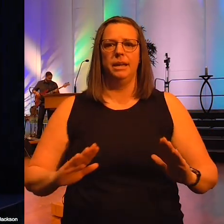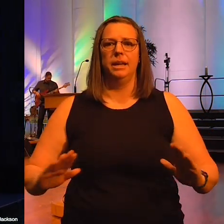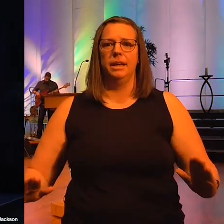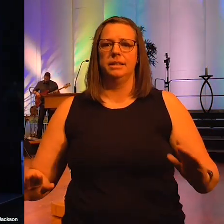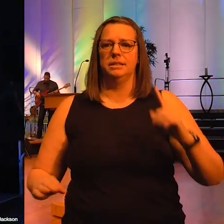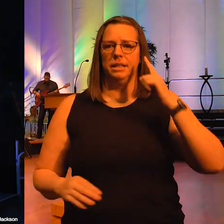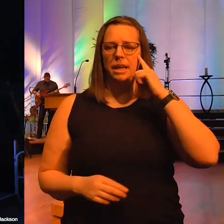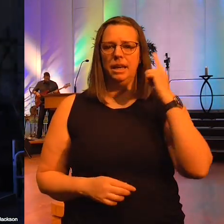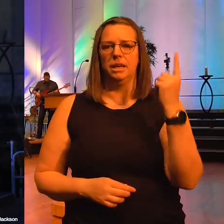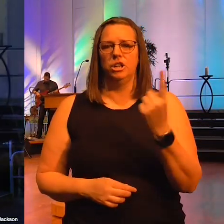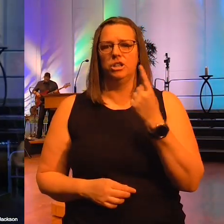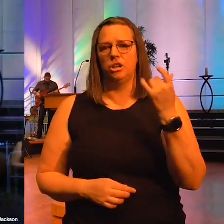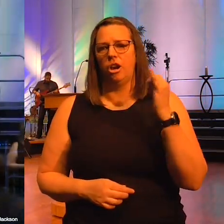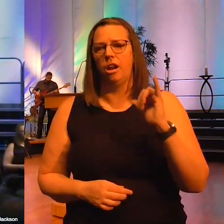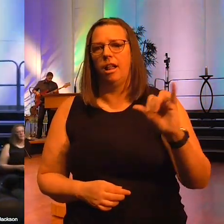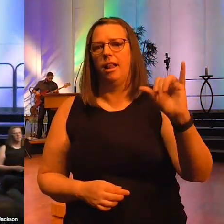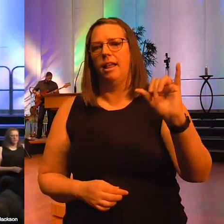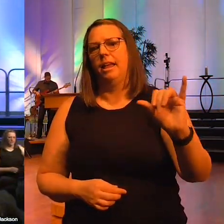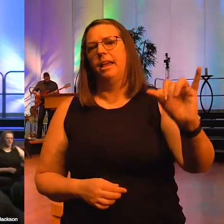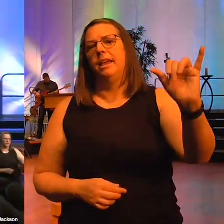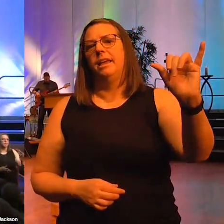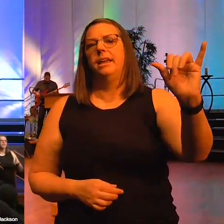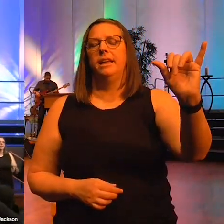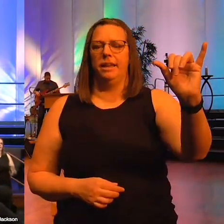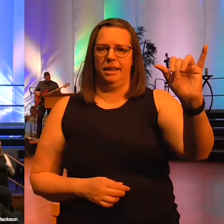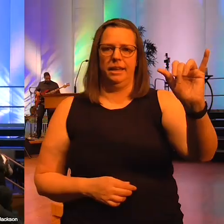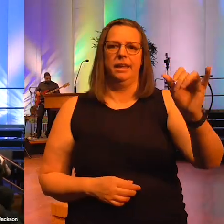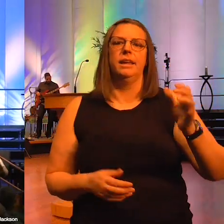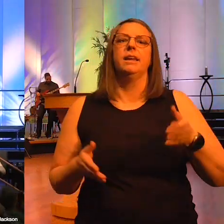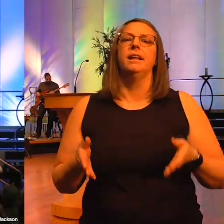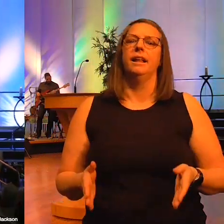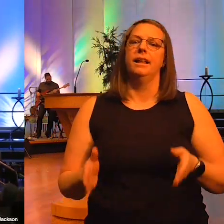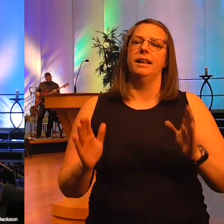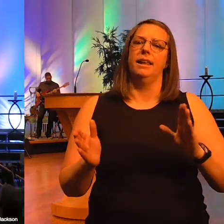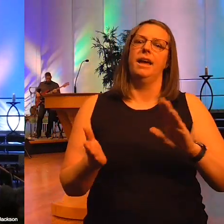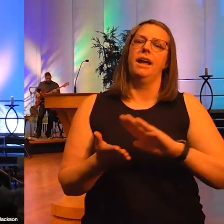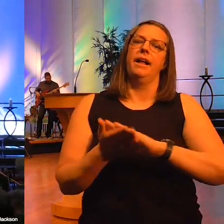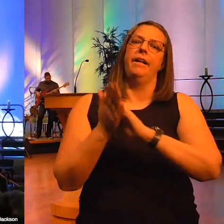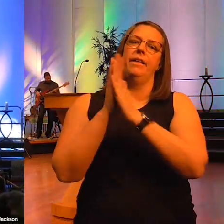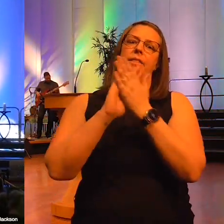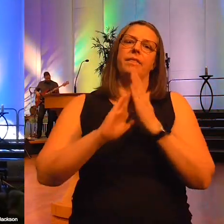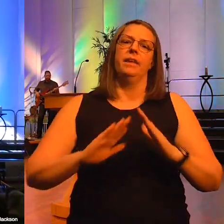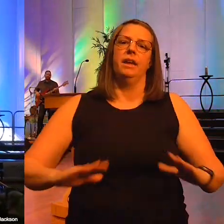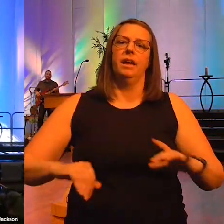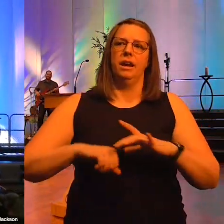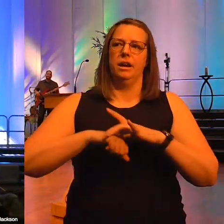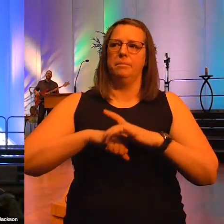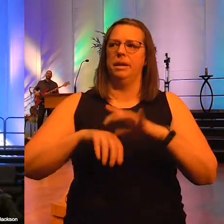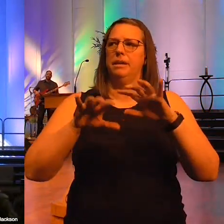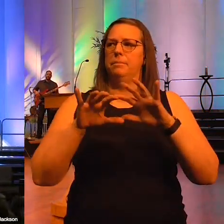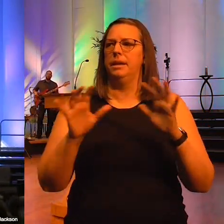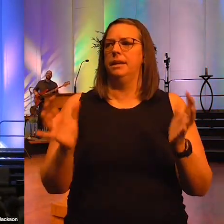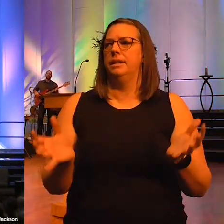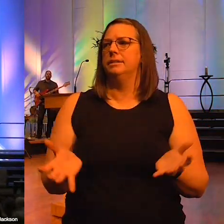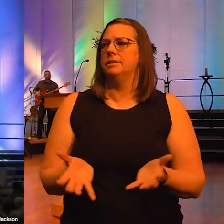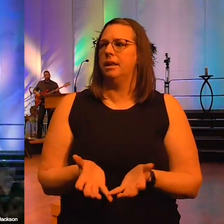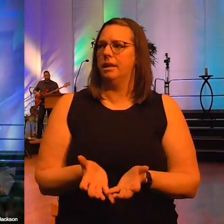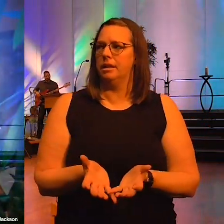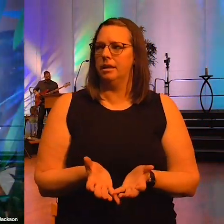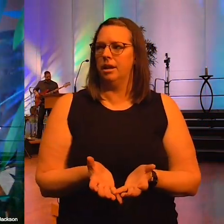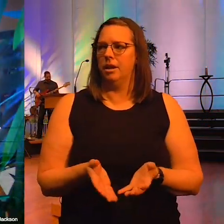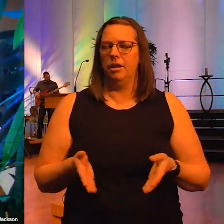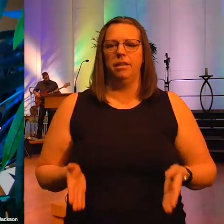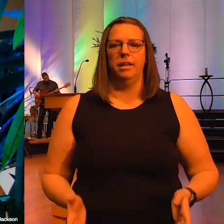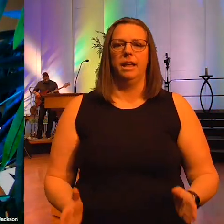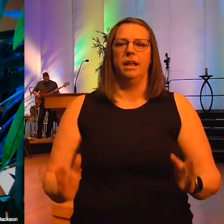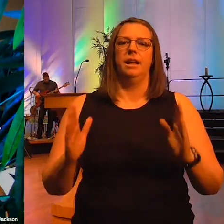Eternal BL be peace on Earth let it